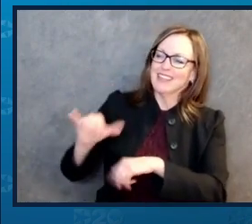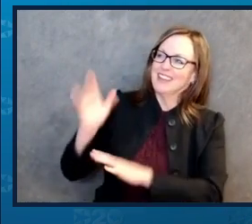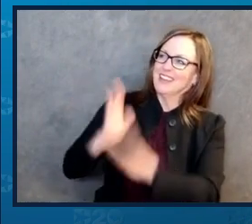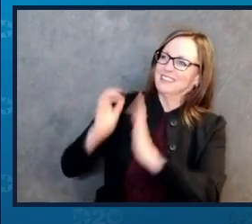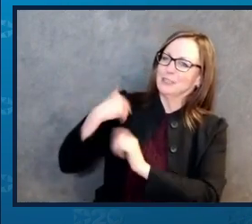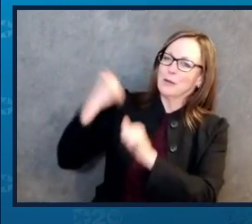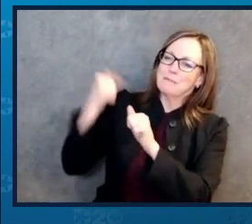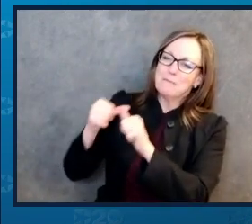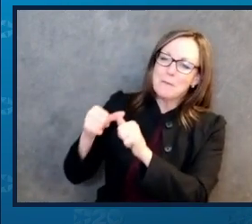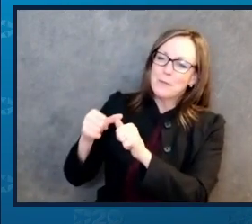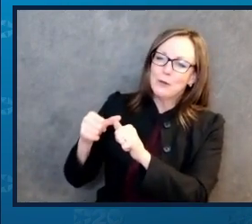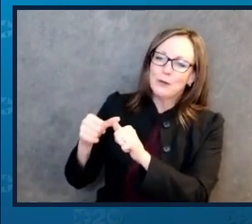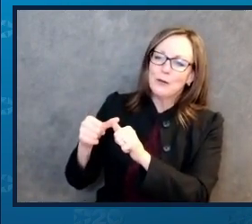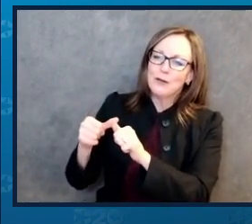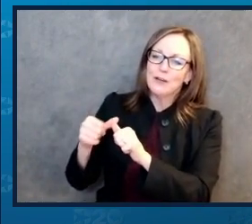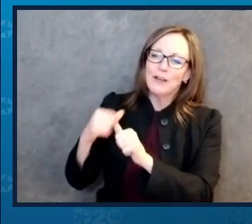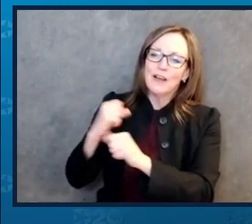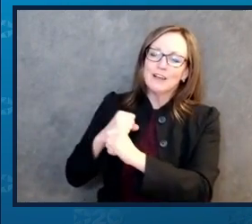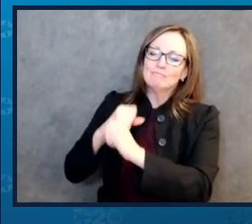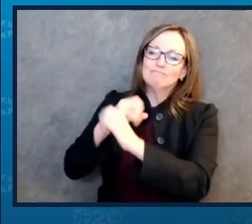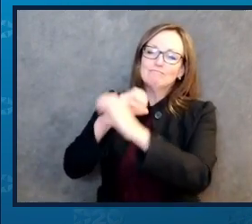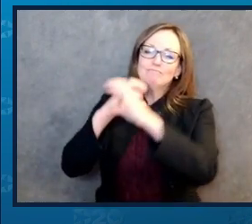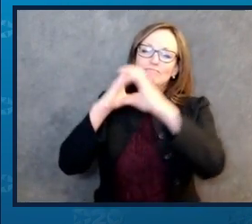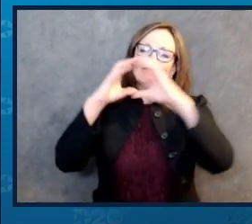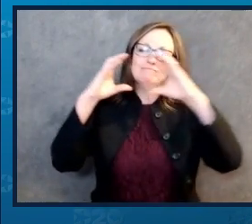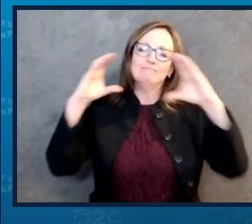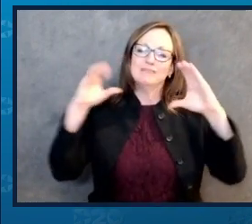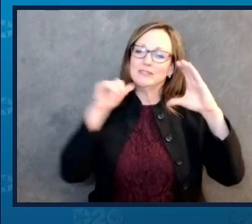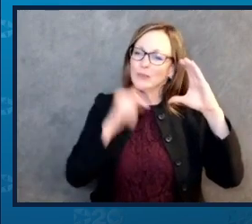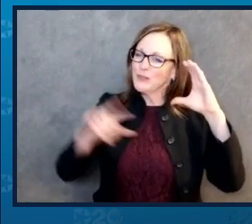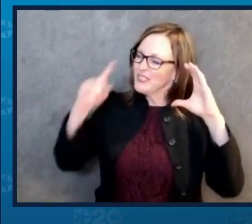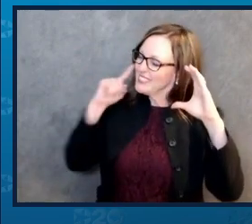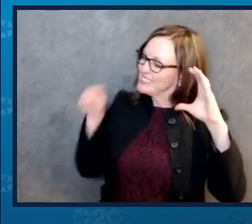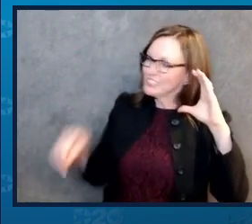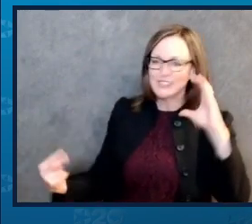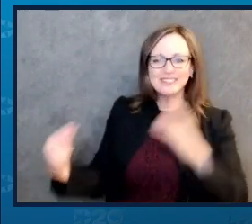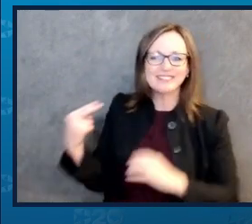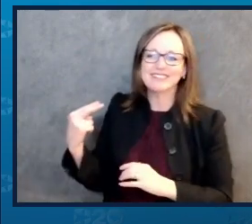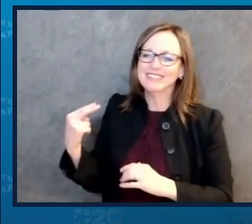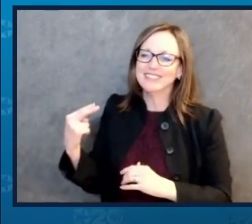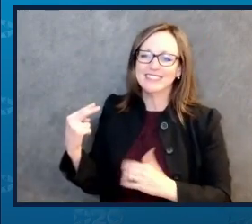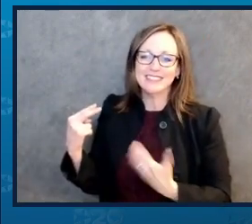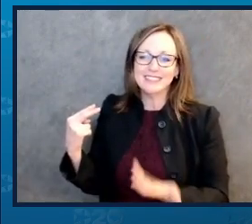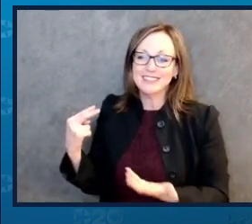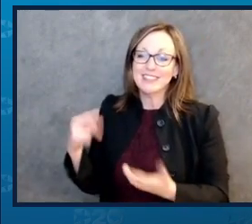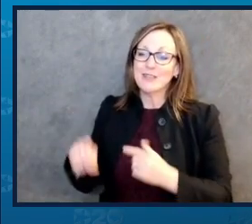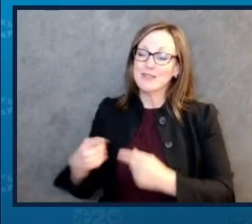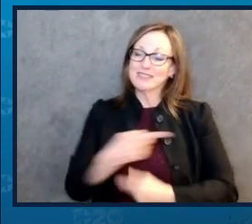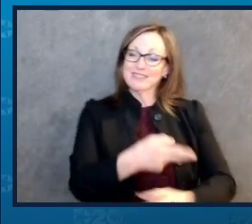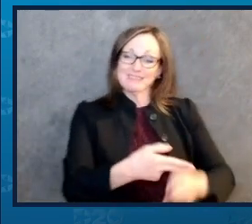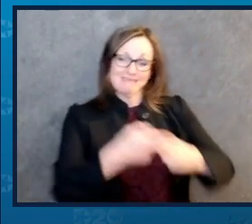SPEAKING THESE WORDS. I ACCEPT YOUR NOMINATION FOR